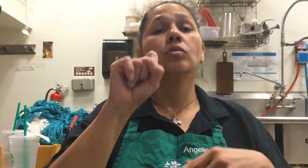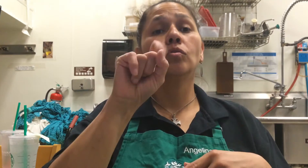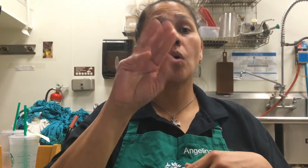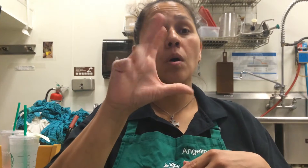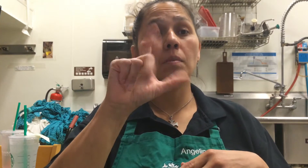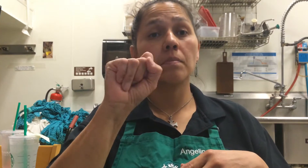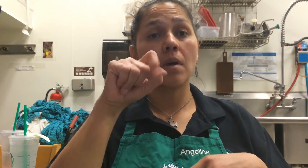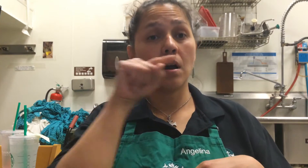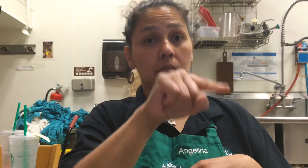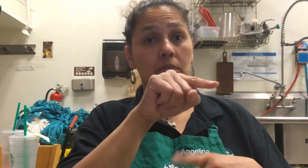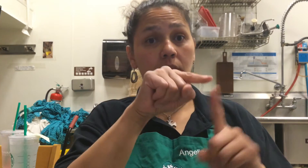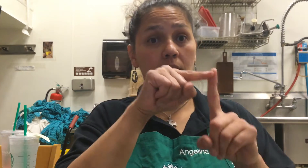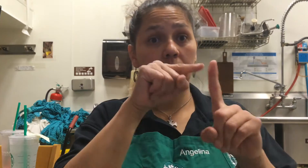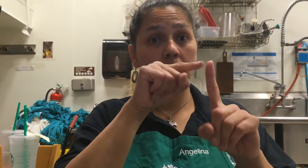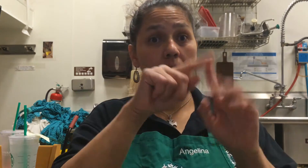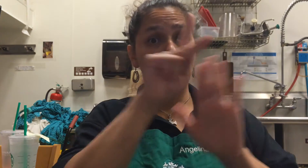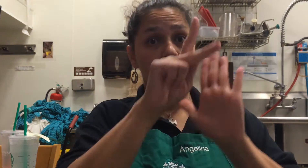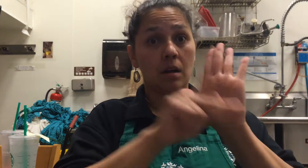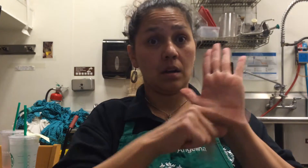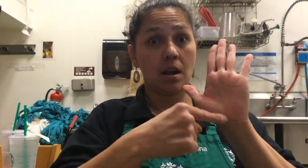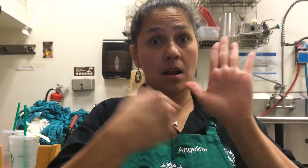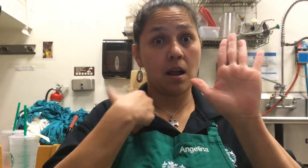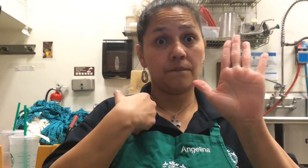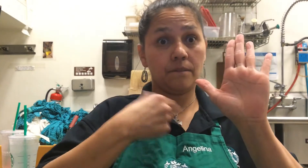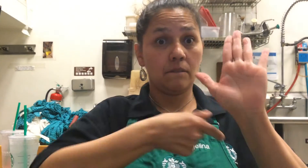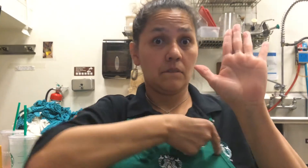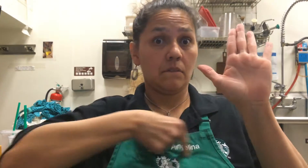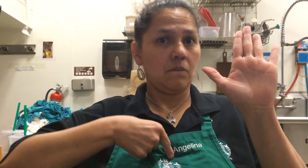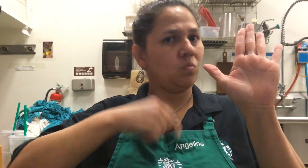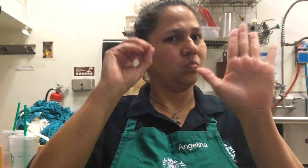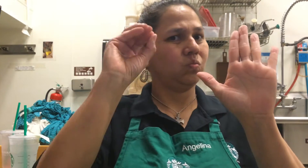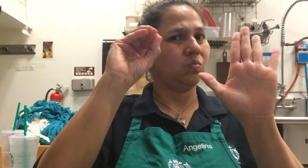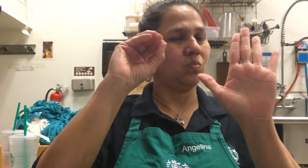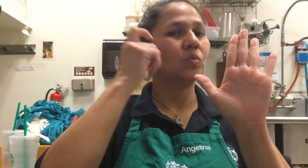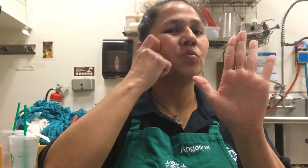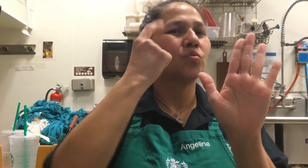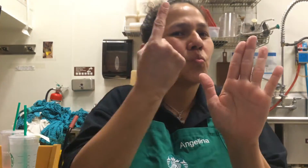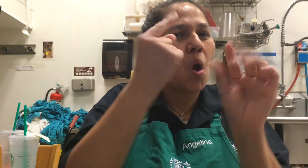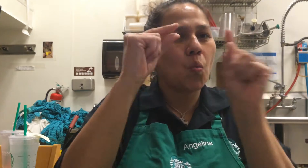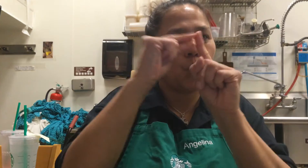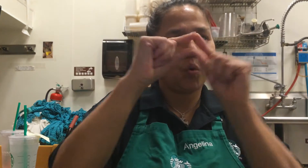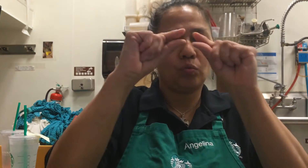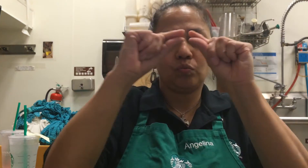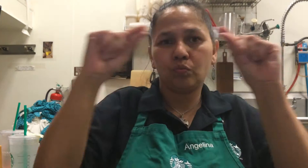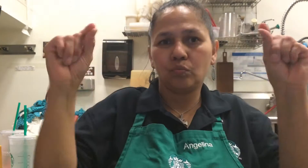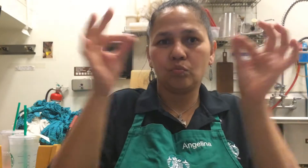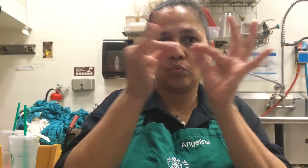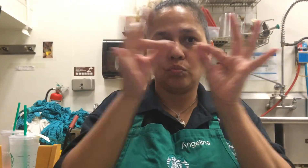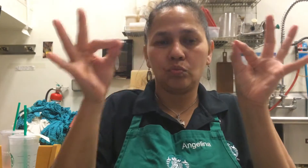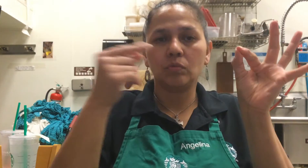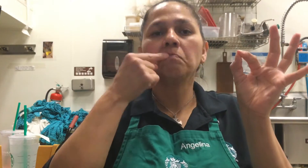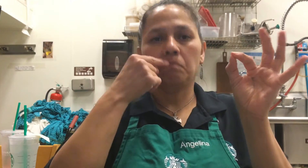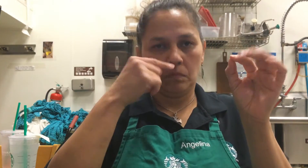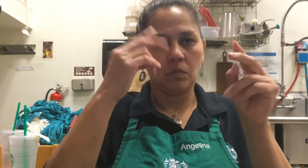Starbucks' policy on name badges which is only one phase that states